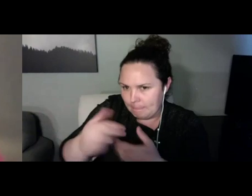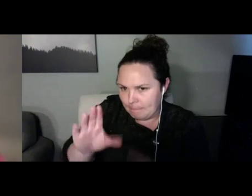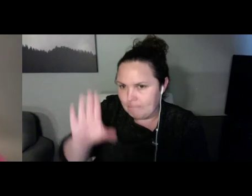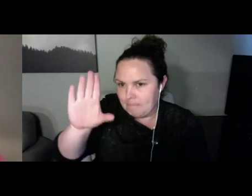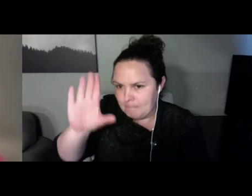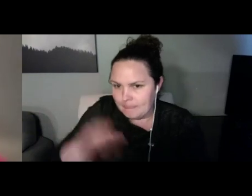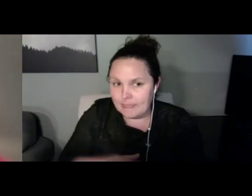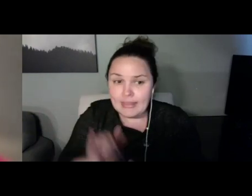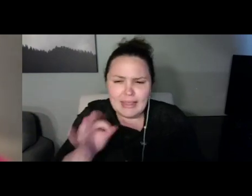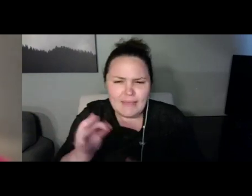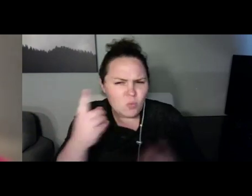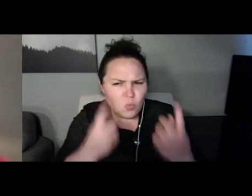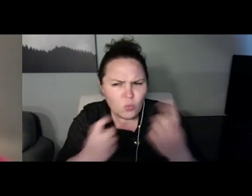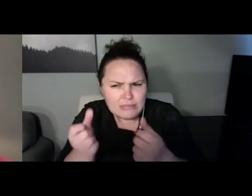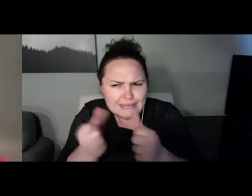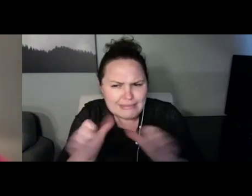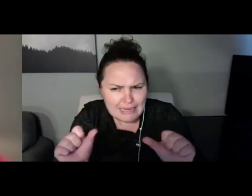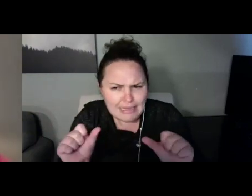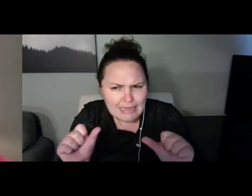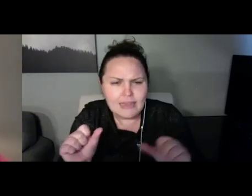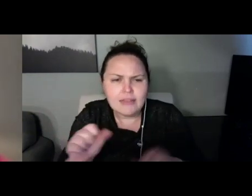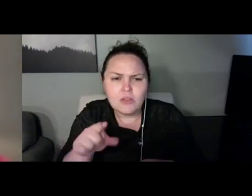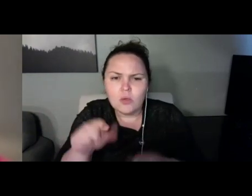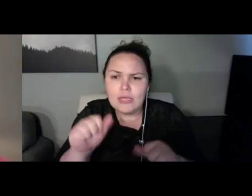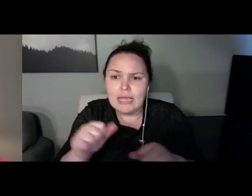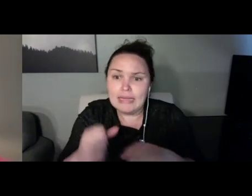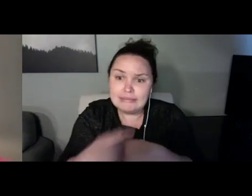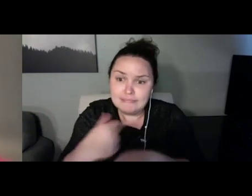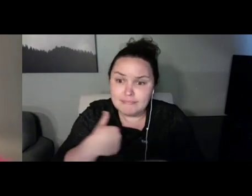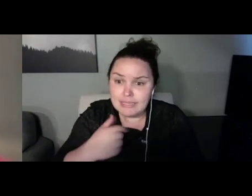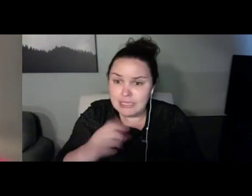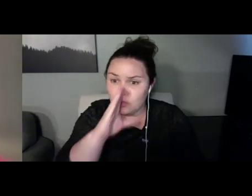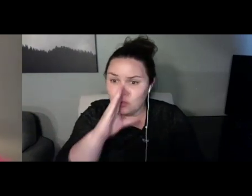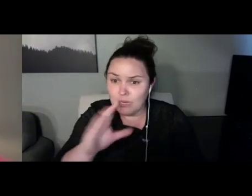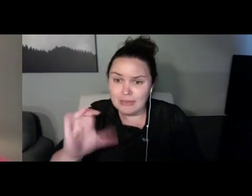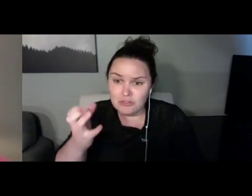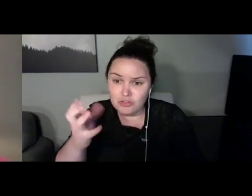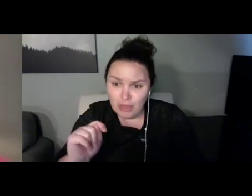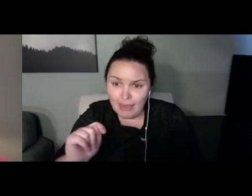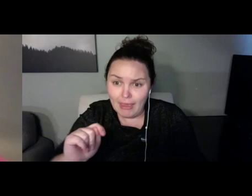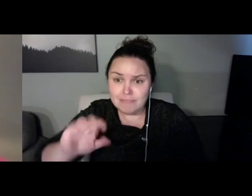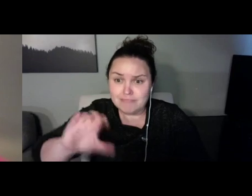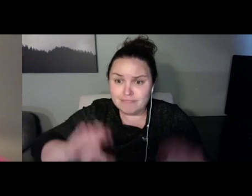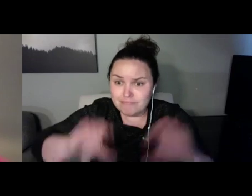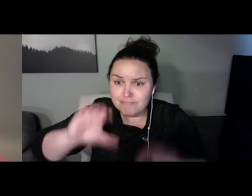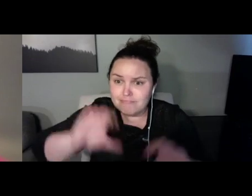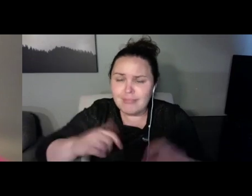please feel free to send me a direct chat message and I'll do my best to help answer